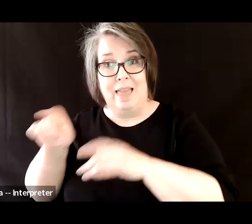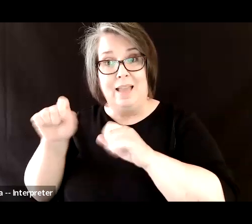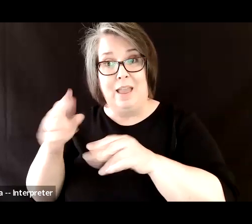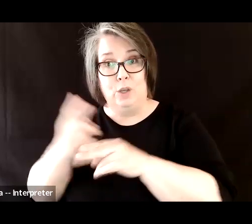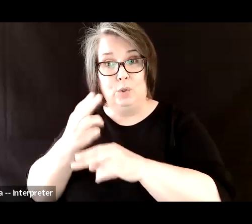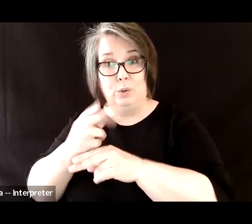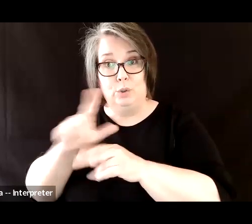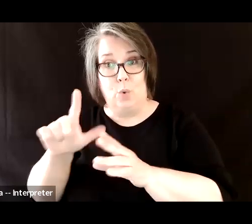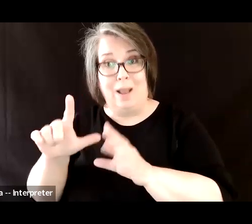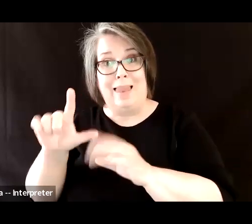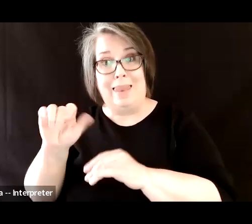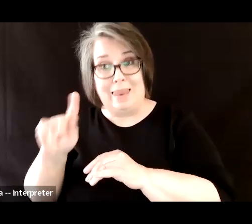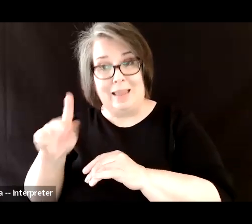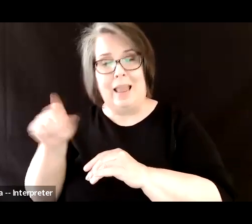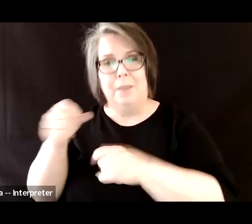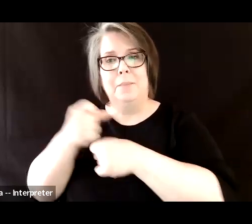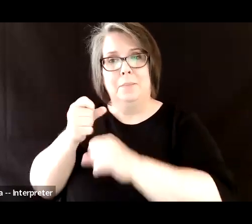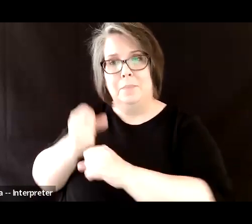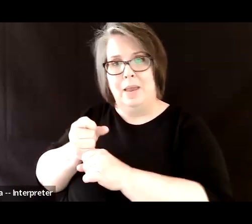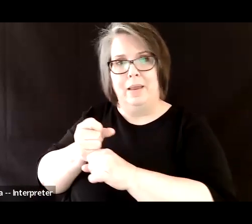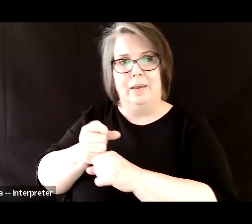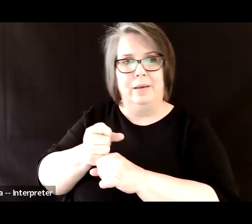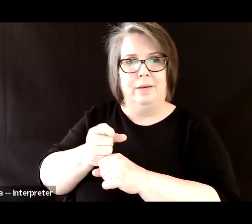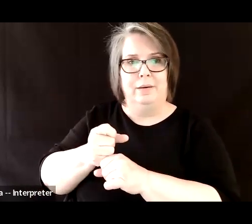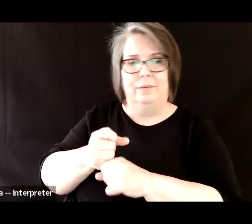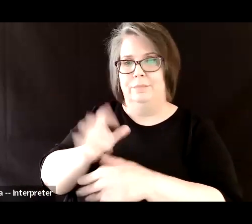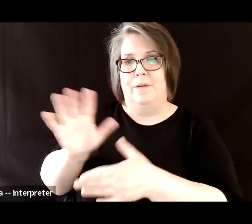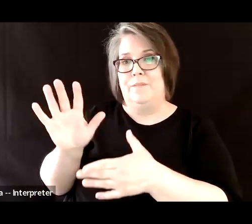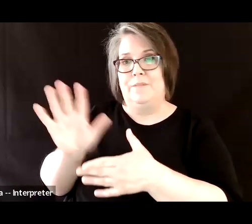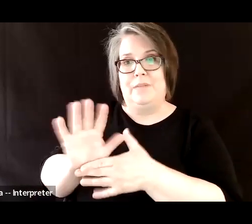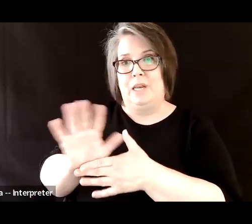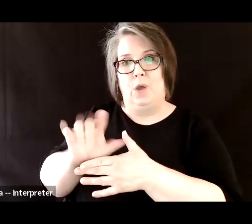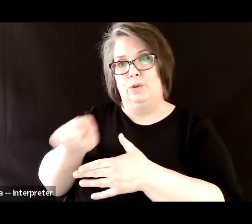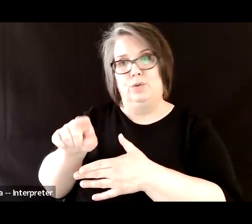and create its own video that you could play separately.